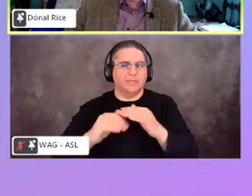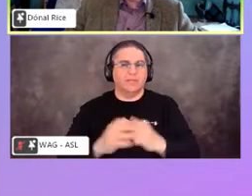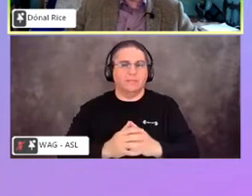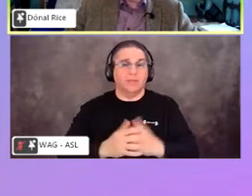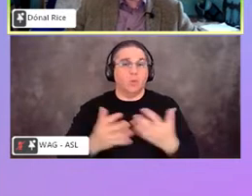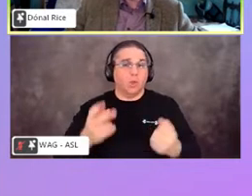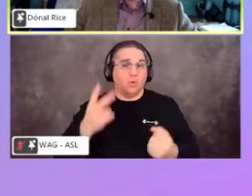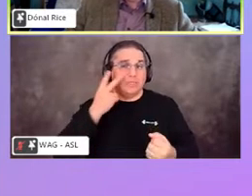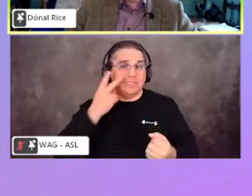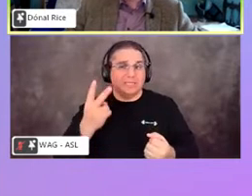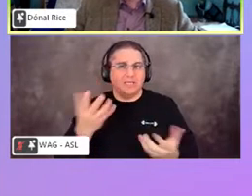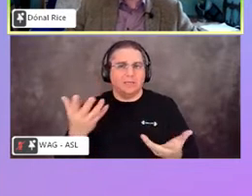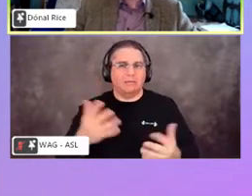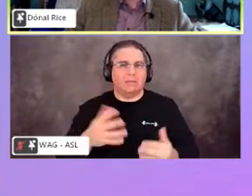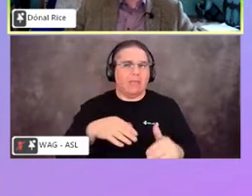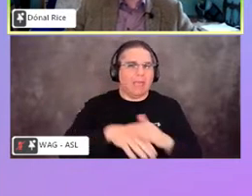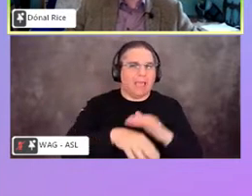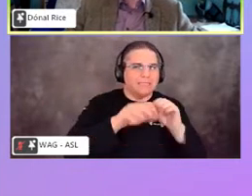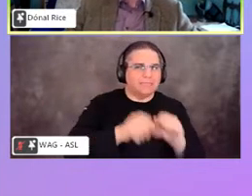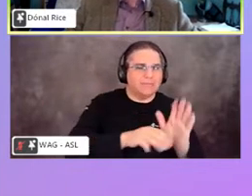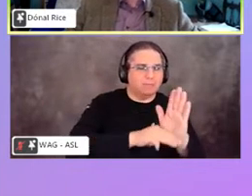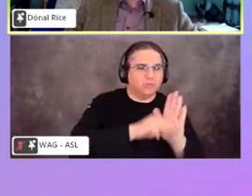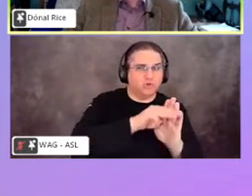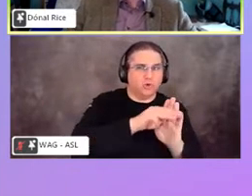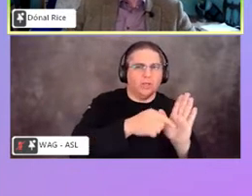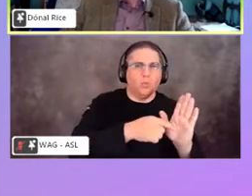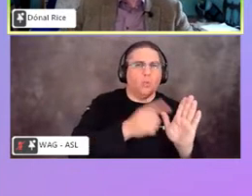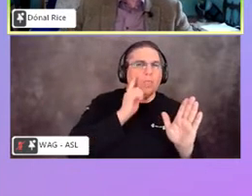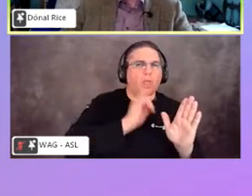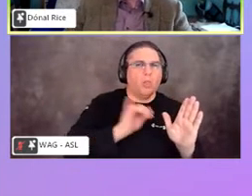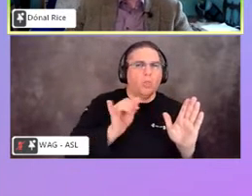directive. To continue to support and practice awareness and capacity. We are just